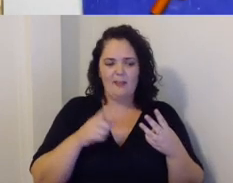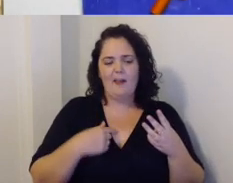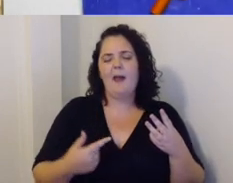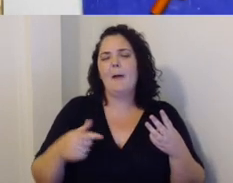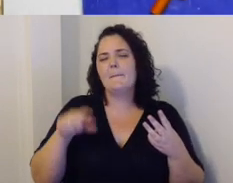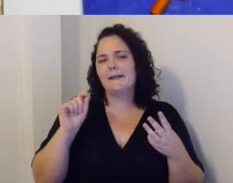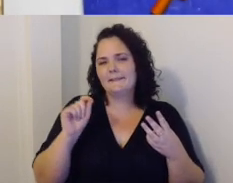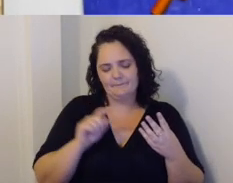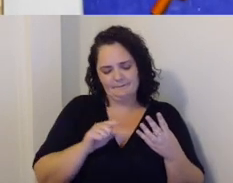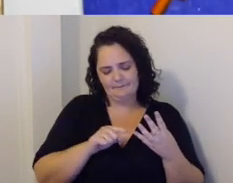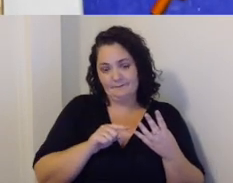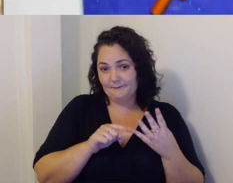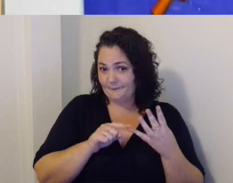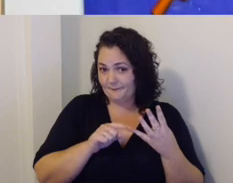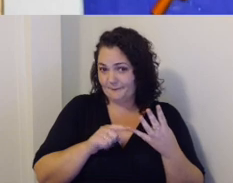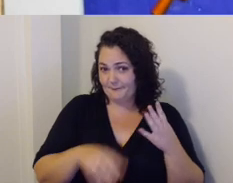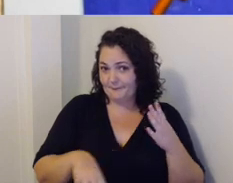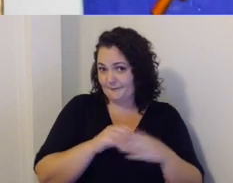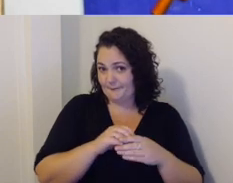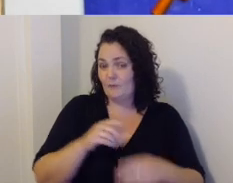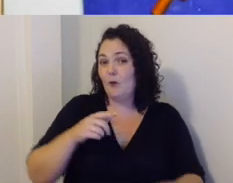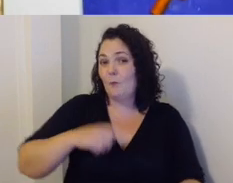and I brought this in just because I was doing this with my students at the Queensland College